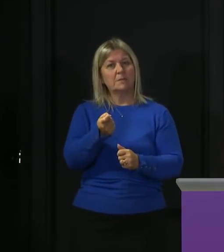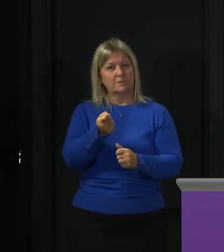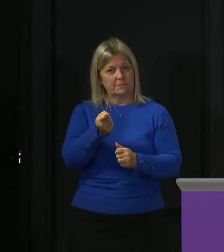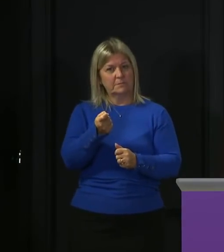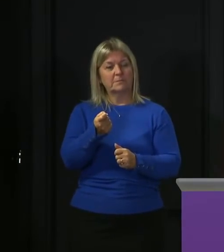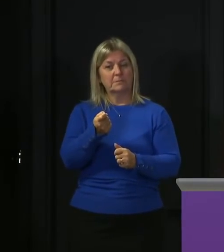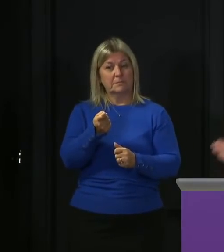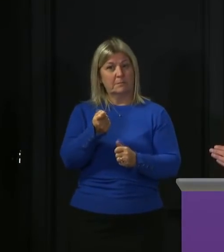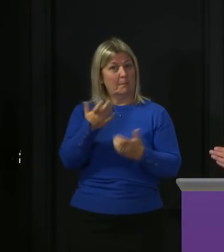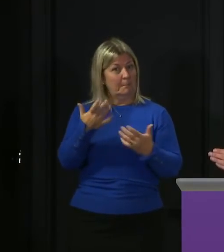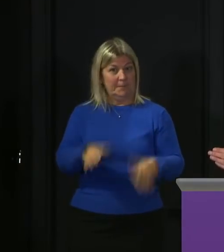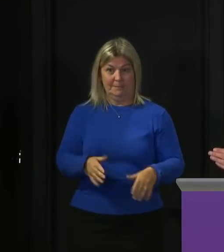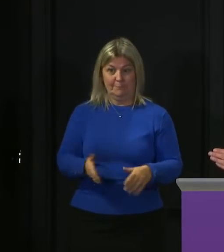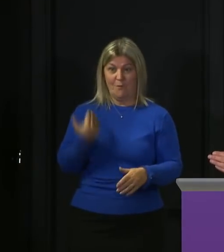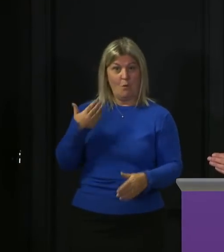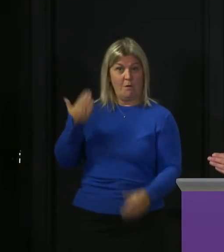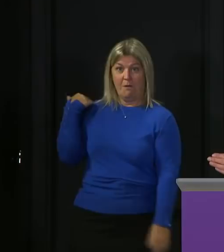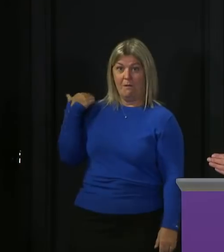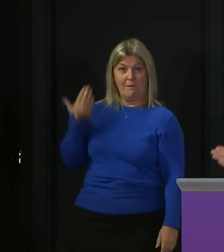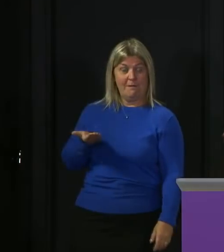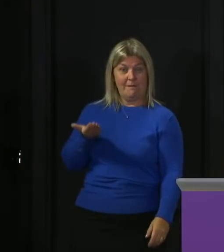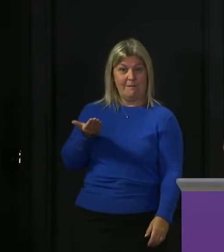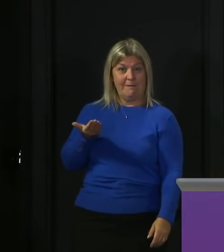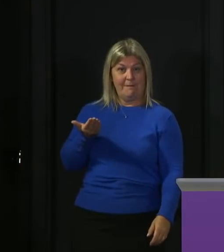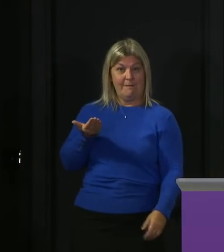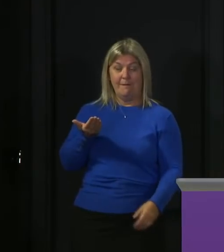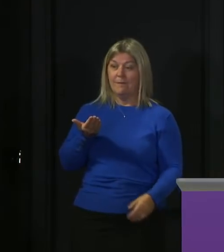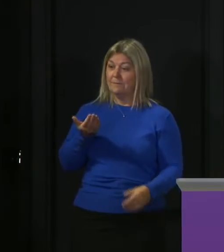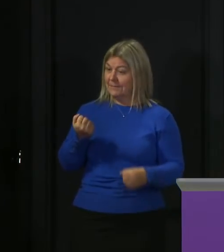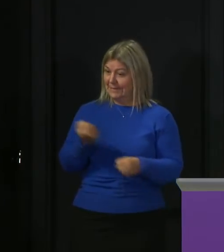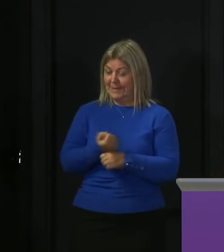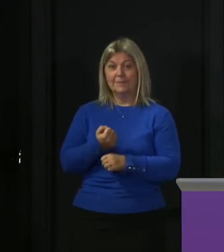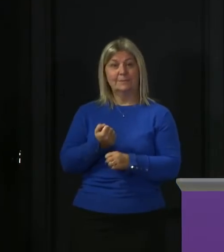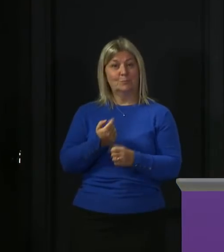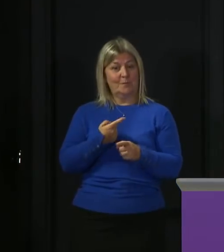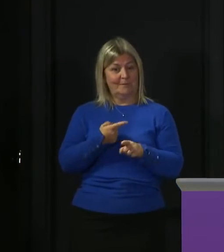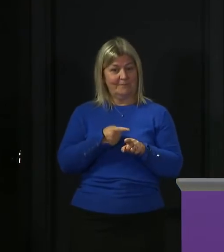because albeit in different circumstances in the summer, we did it then. So please, please,